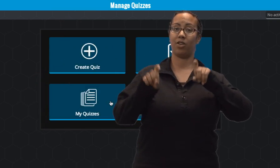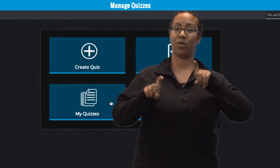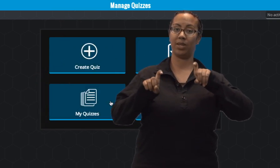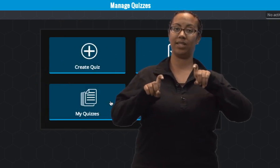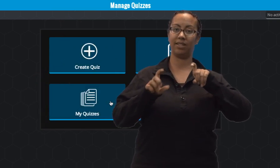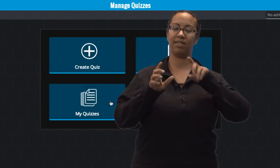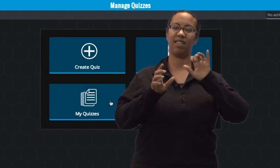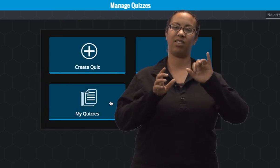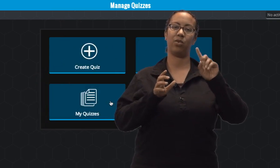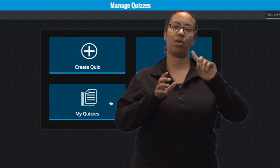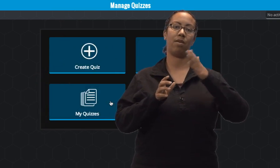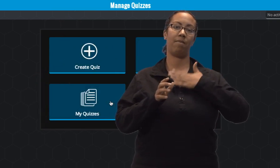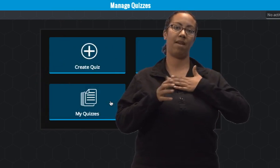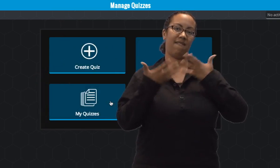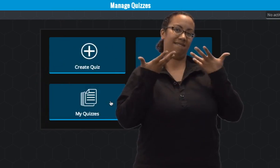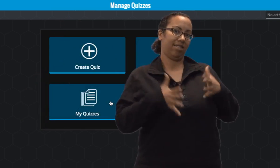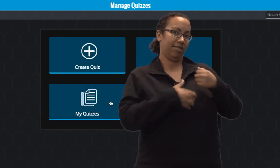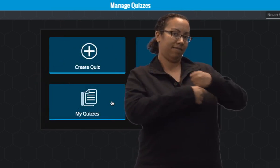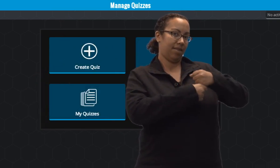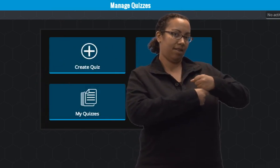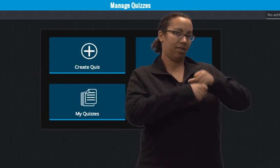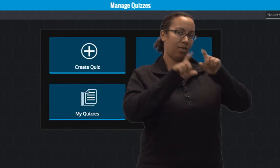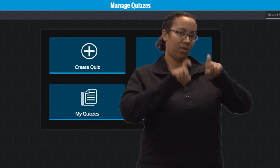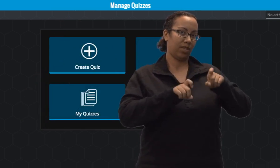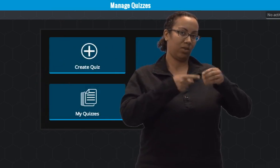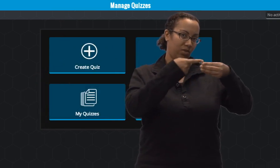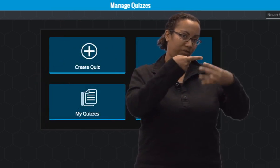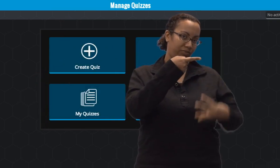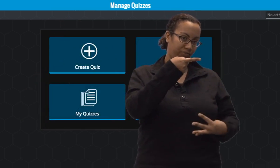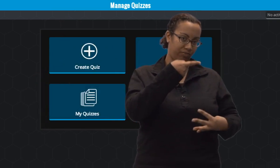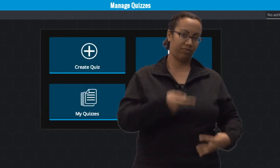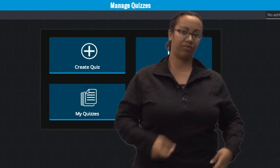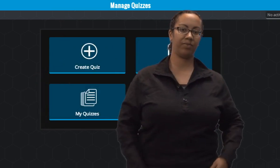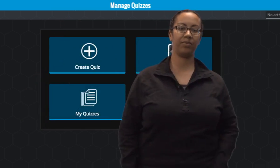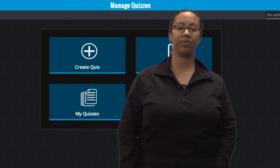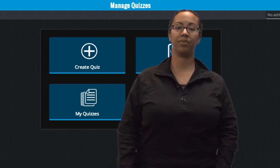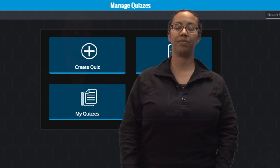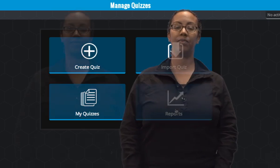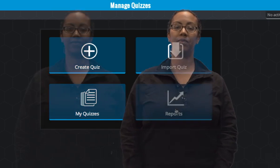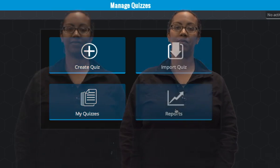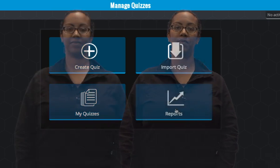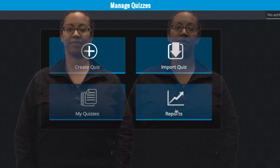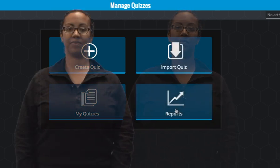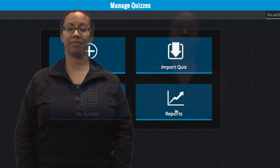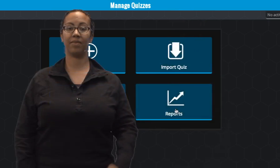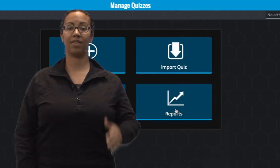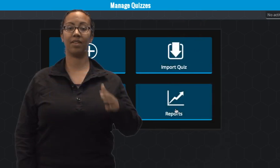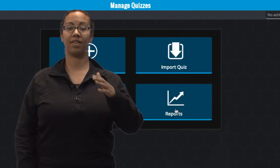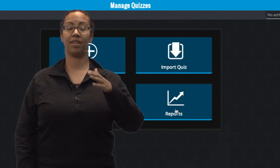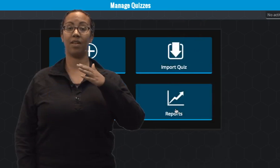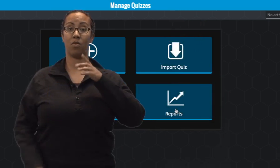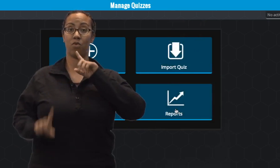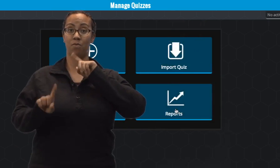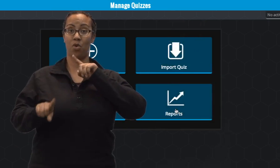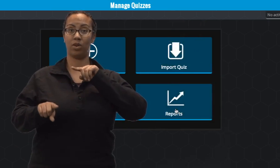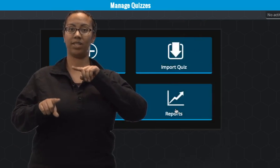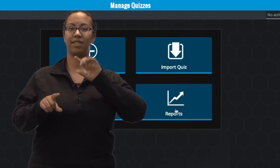My quizzes is where my previously created quizzes are listed.